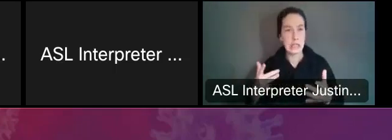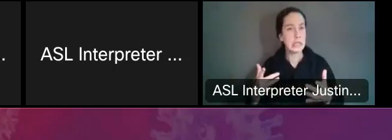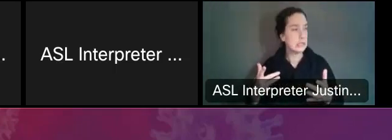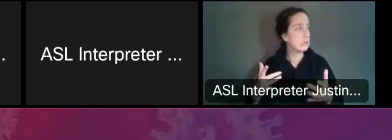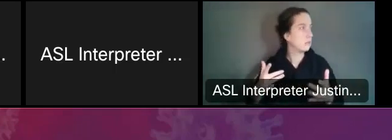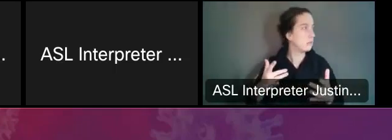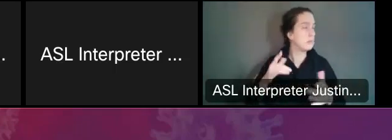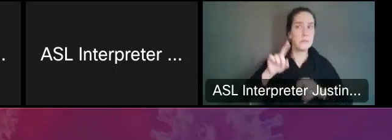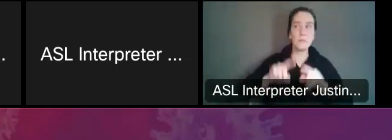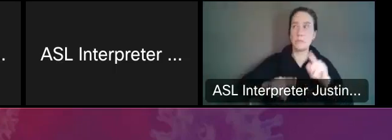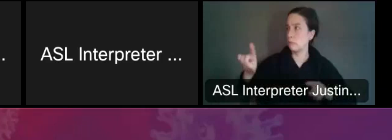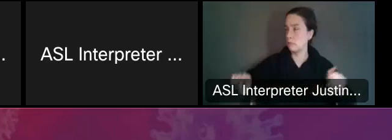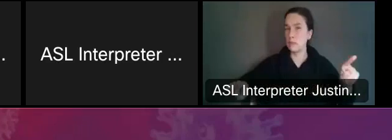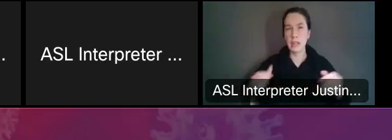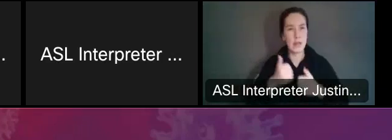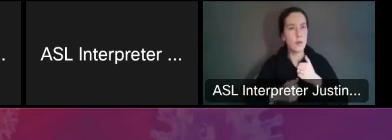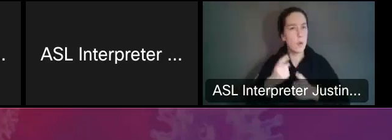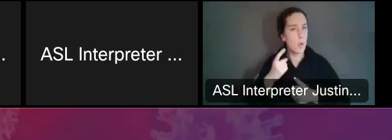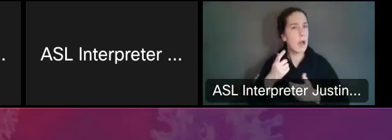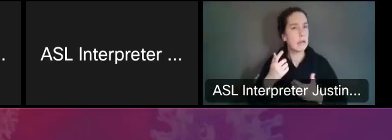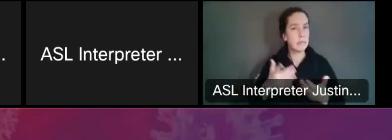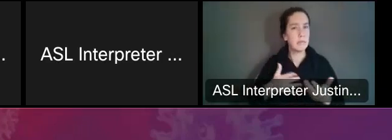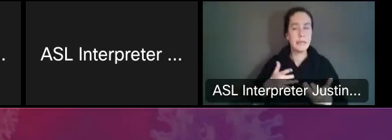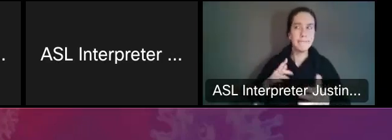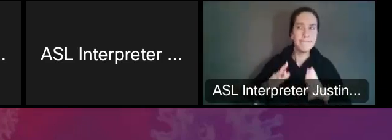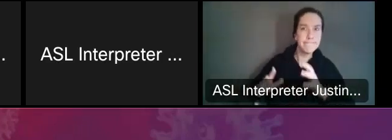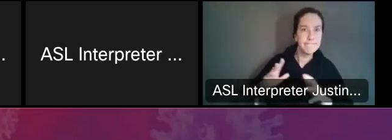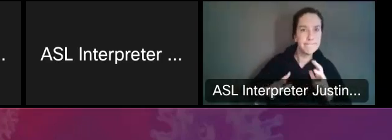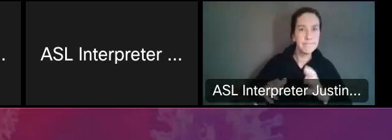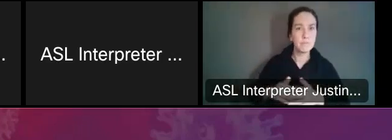Some people may need more time to make the vaccination decision.